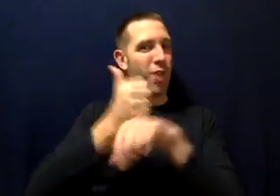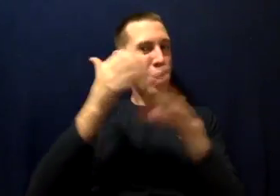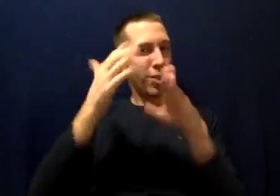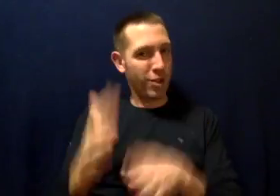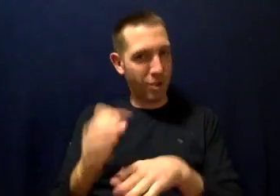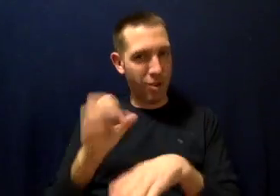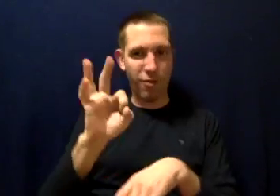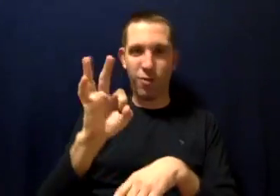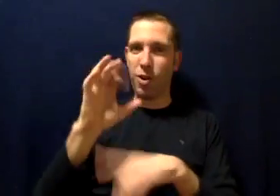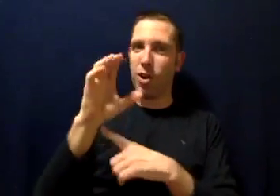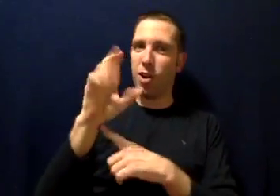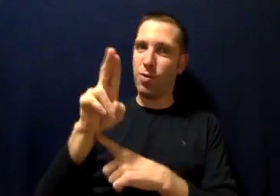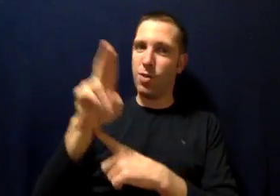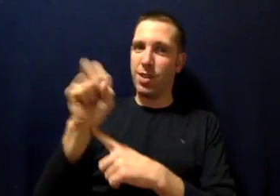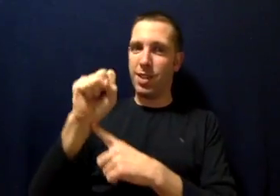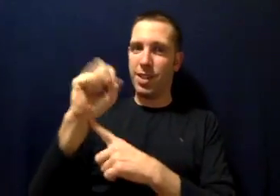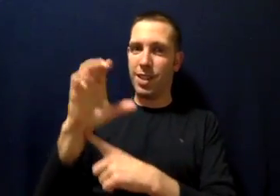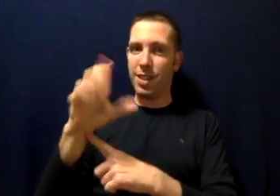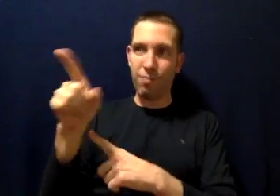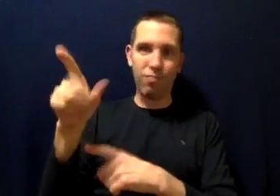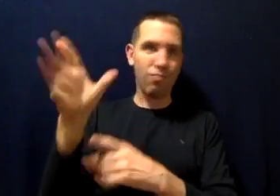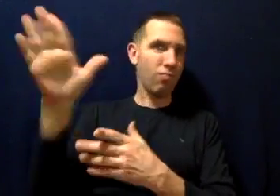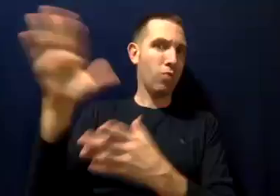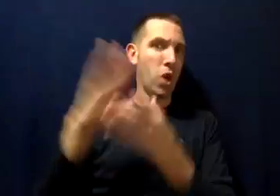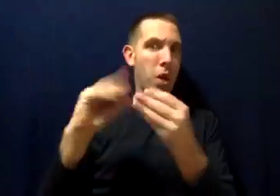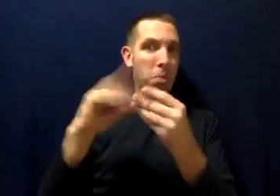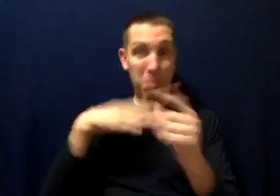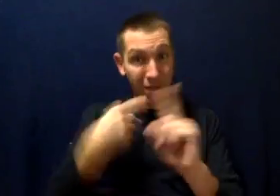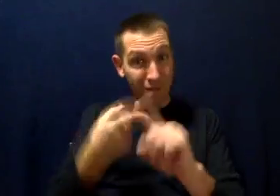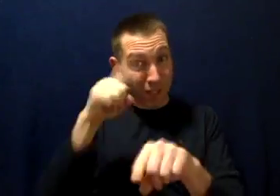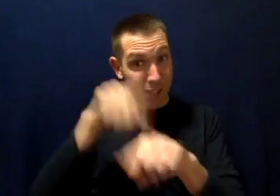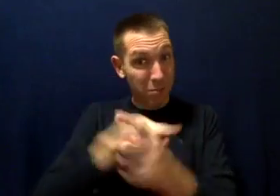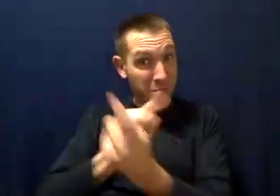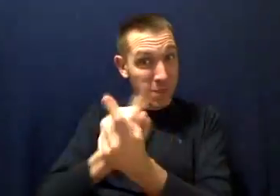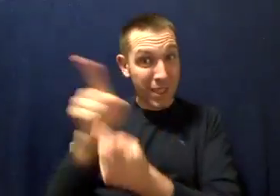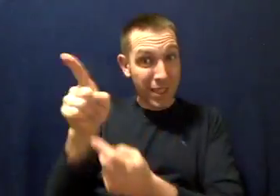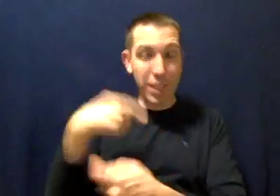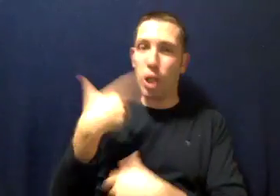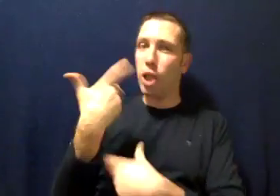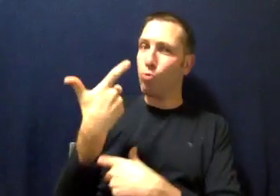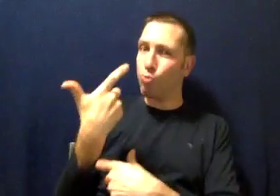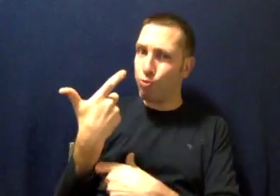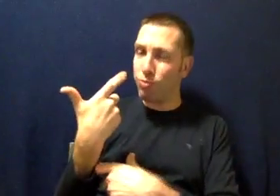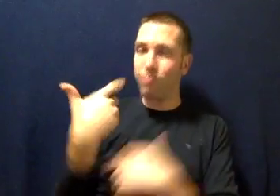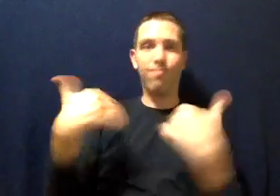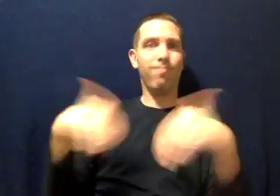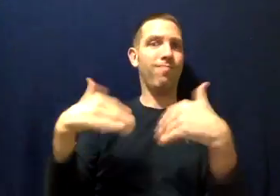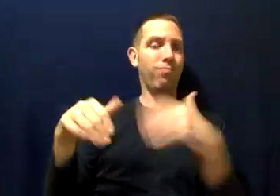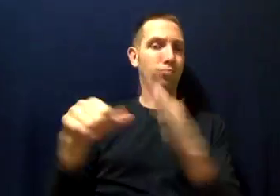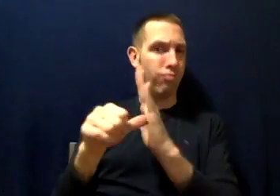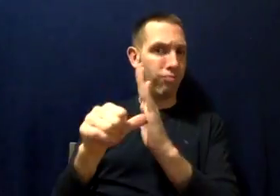who founded the Usher Syndrome Coalition. It was my first time meeting him and I was curious to hear his story.